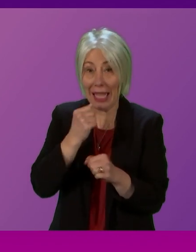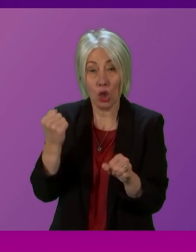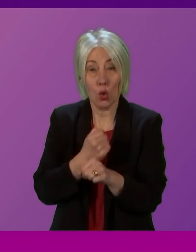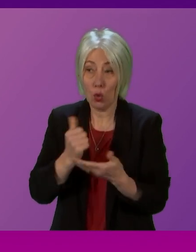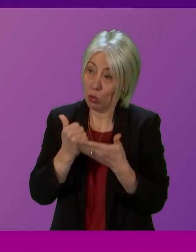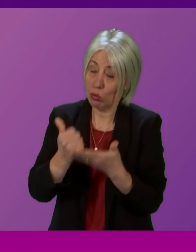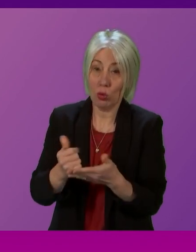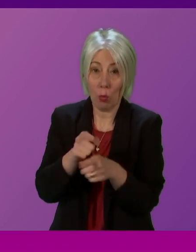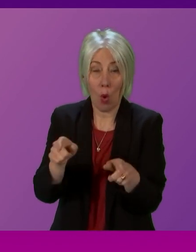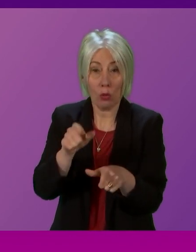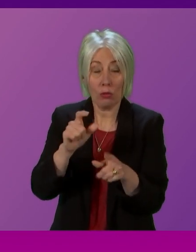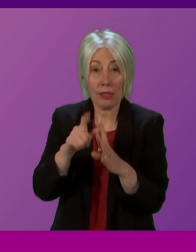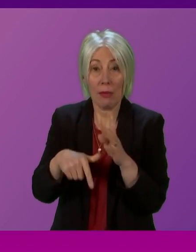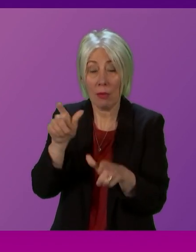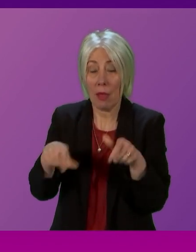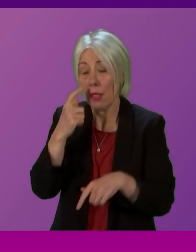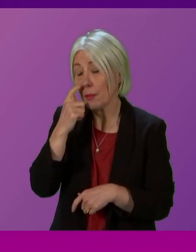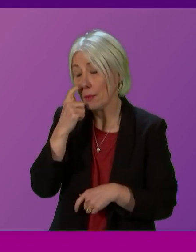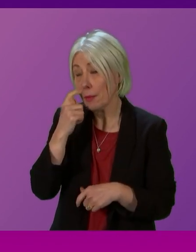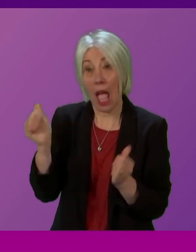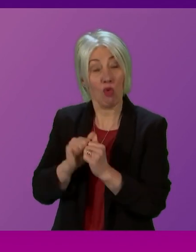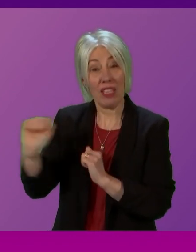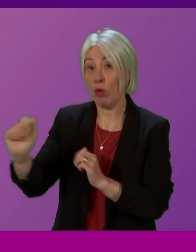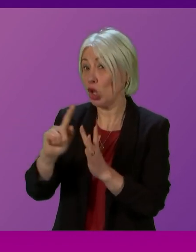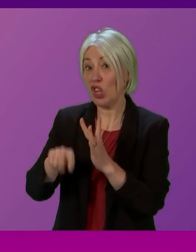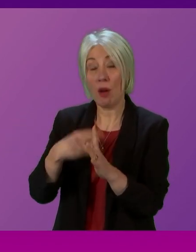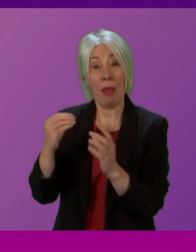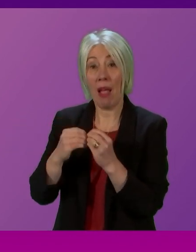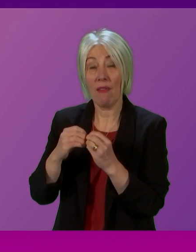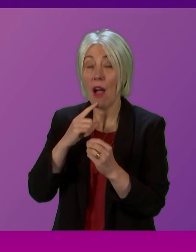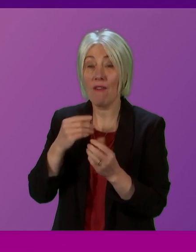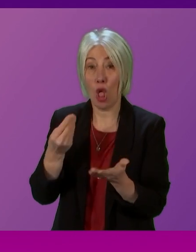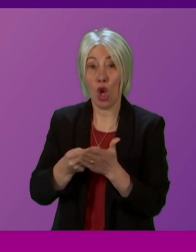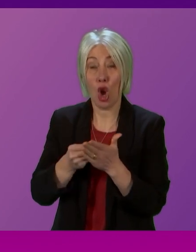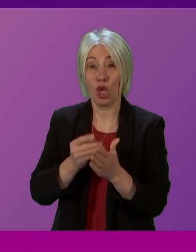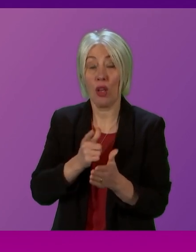I agree with Jeremy Balfour about the impact of sky-high energy costs, which is why I think